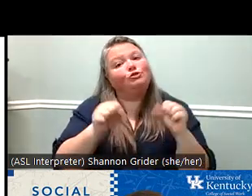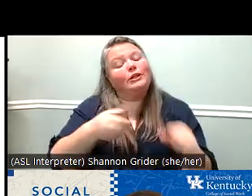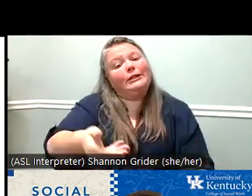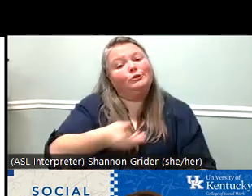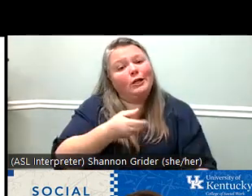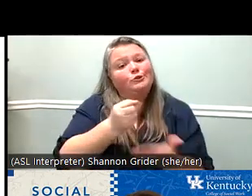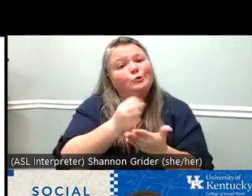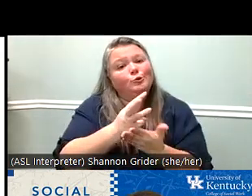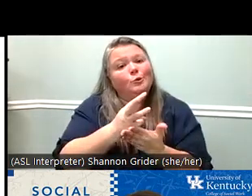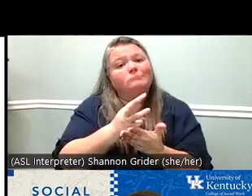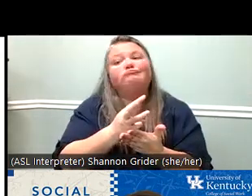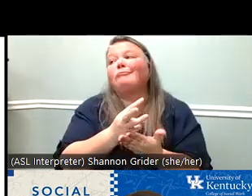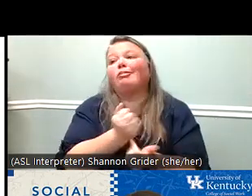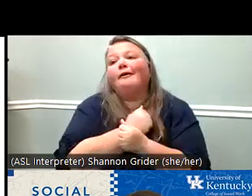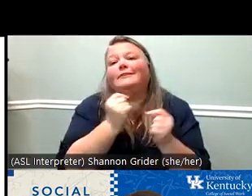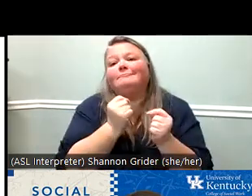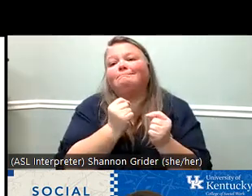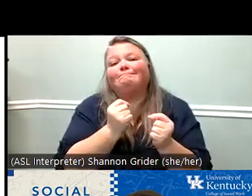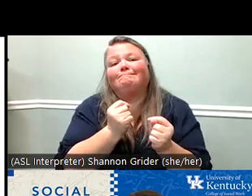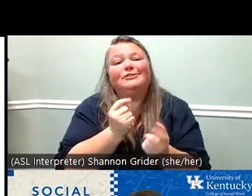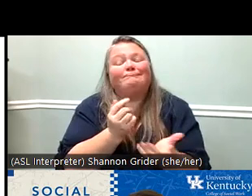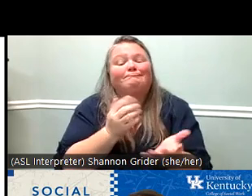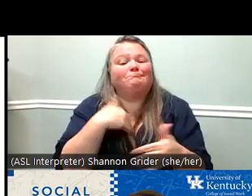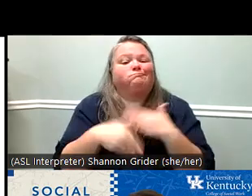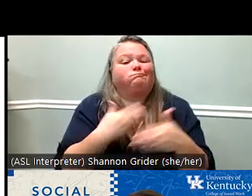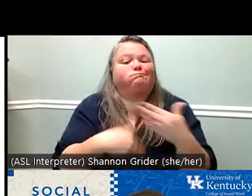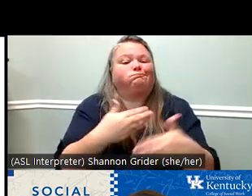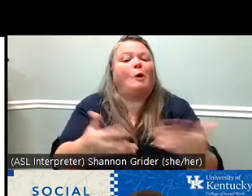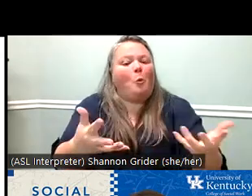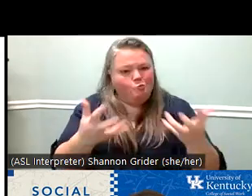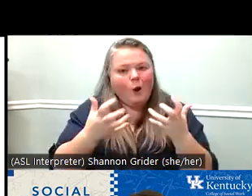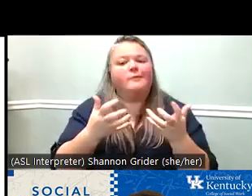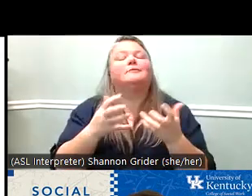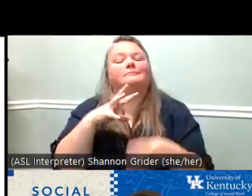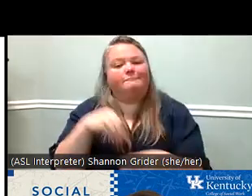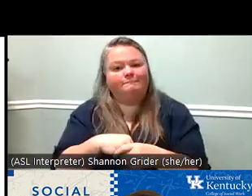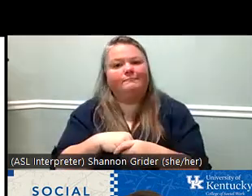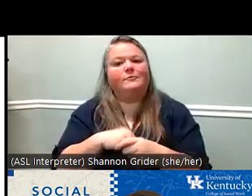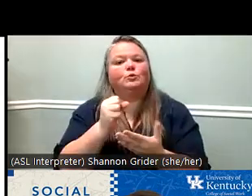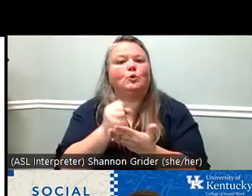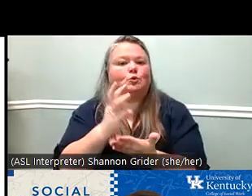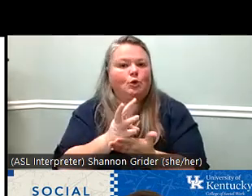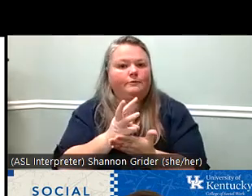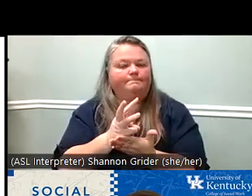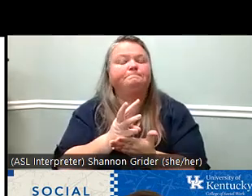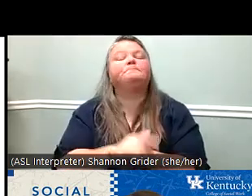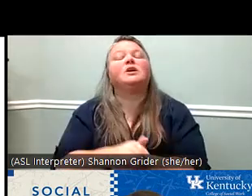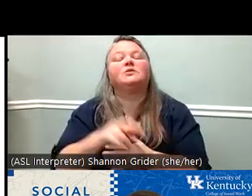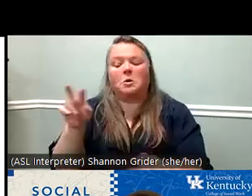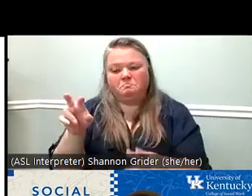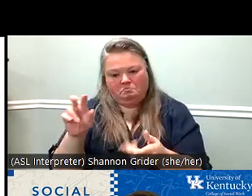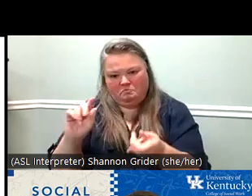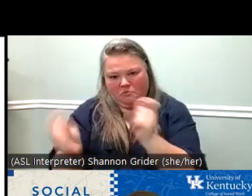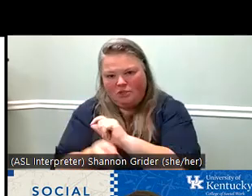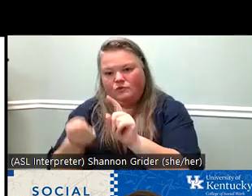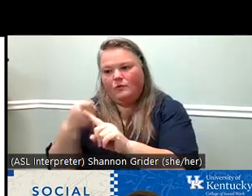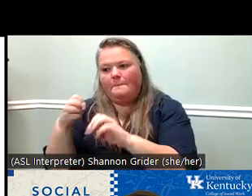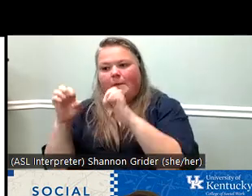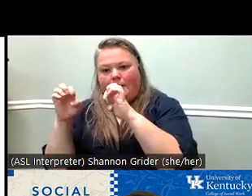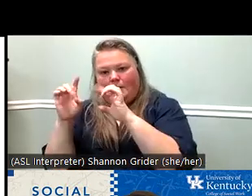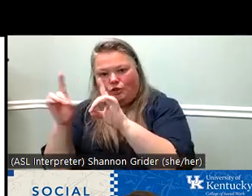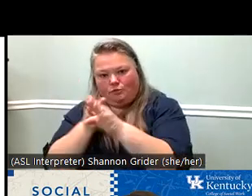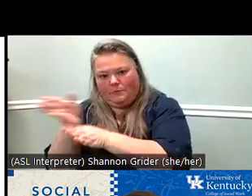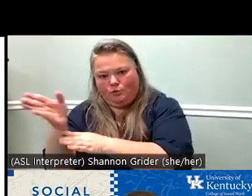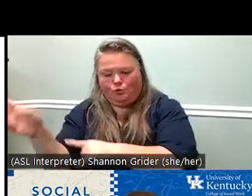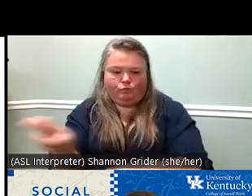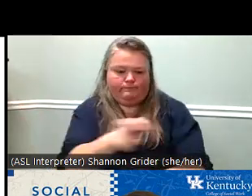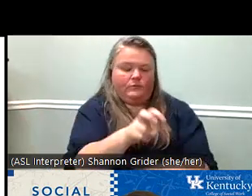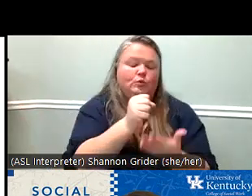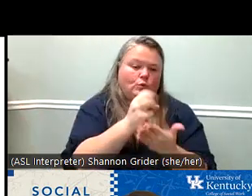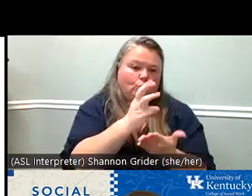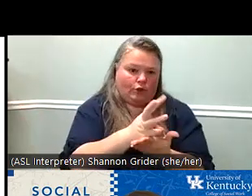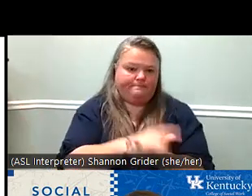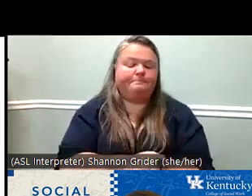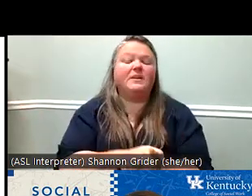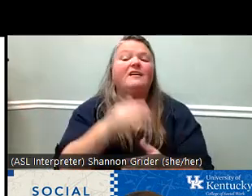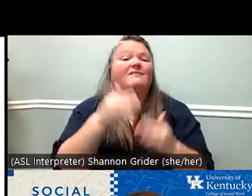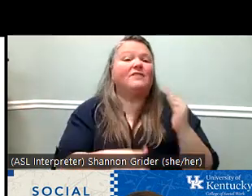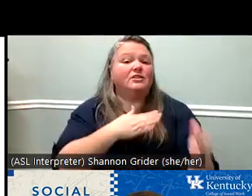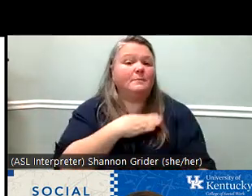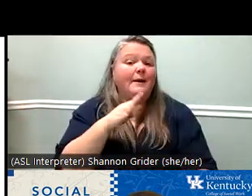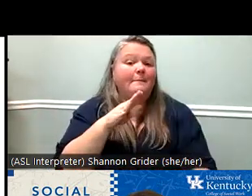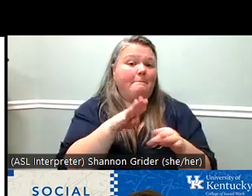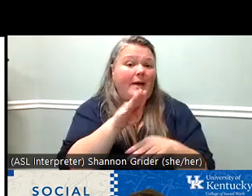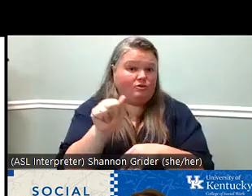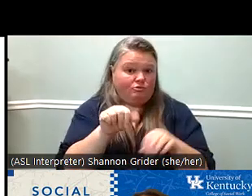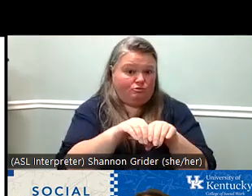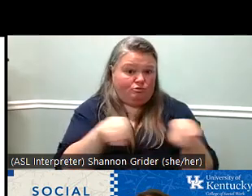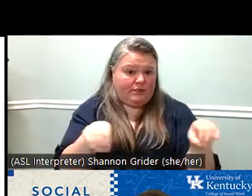INTO OTHER CAREERS AND OTHER MAJORS, AND SO I FOUND SOCIAL WORK AND FOUND THAT I COULD DO SOCIAL WORK AND IN A QUIETER ENVIRONMENT ONE ON ONE OR SMALLER GROUPS AND